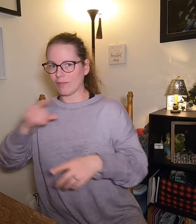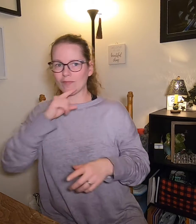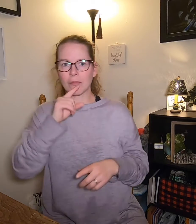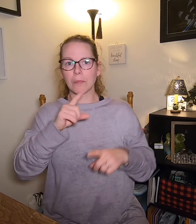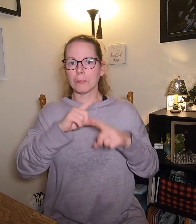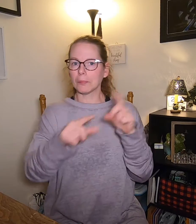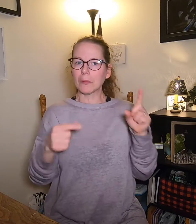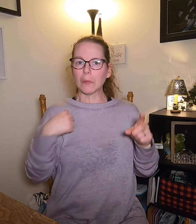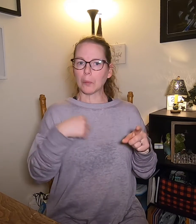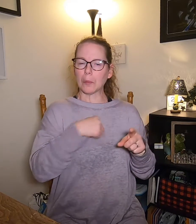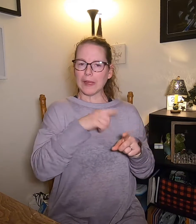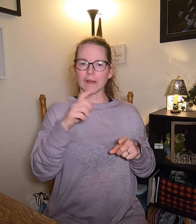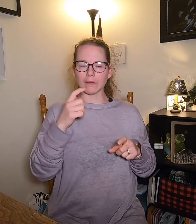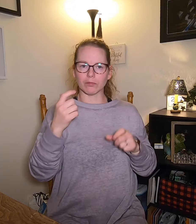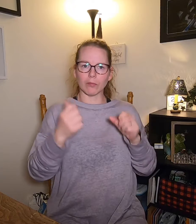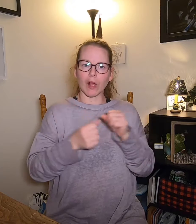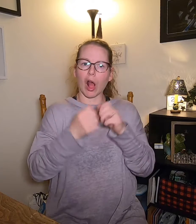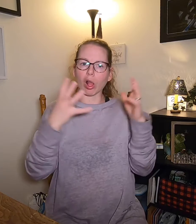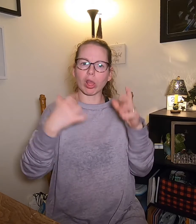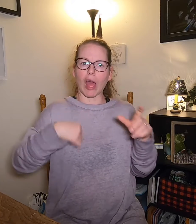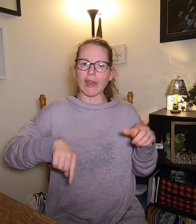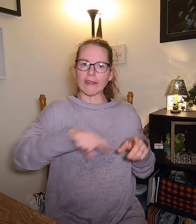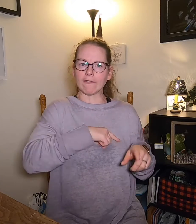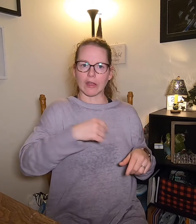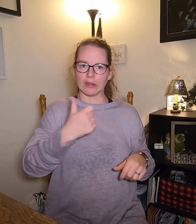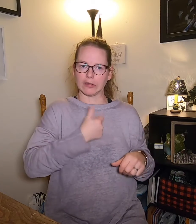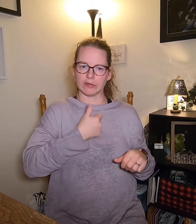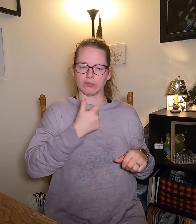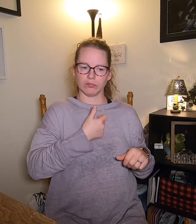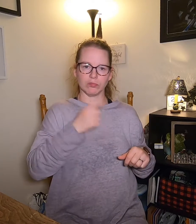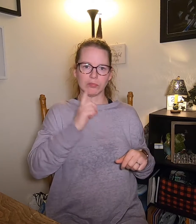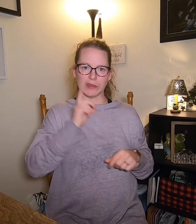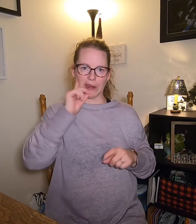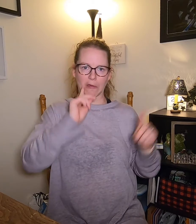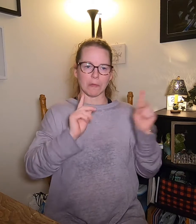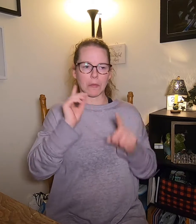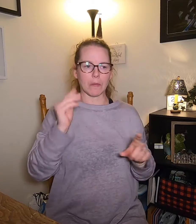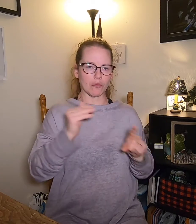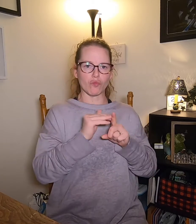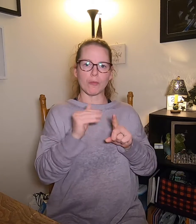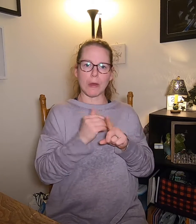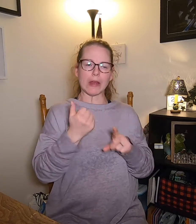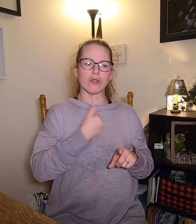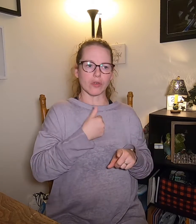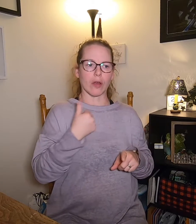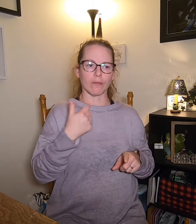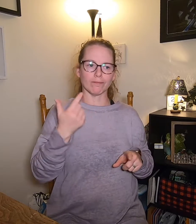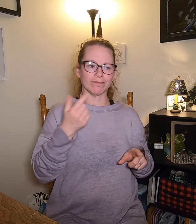a lot of us, deaf people remind ourselves